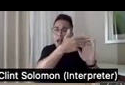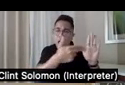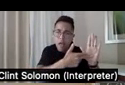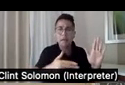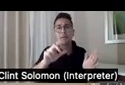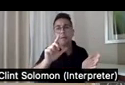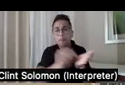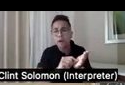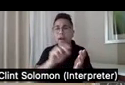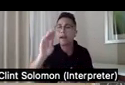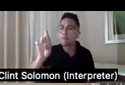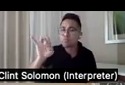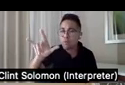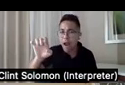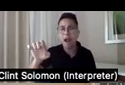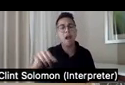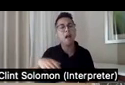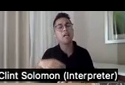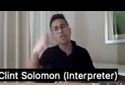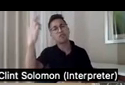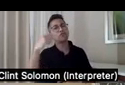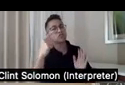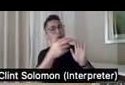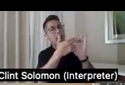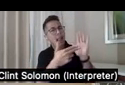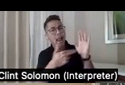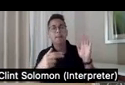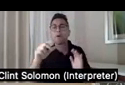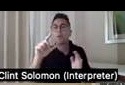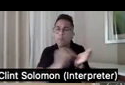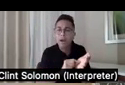and the reason that we're labeling in print isn't because we're planning on the child reading the